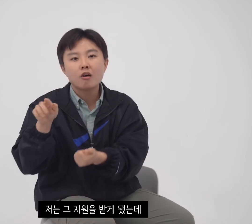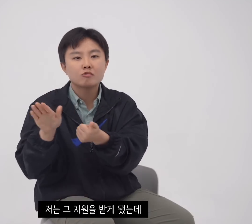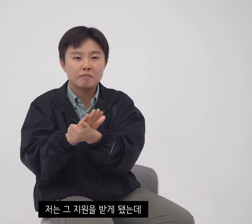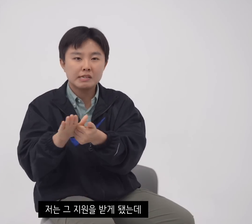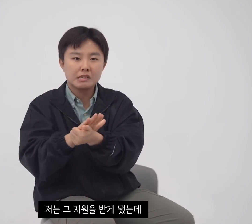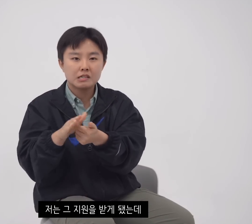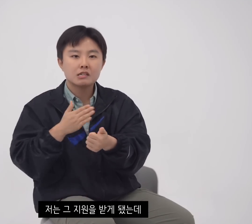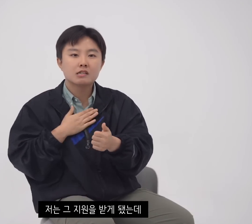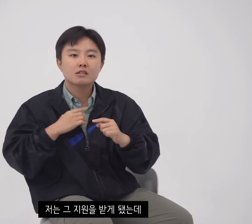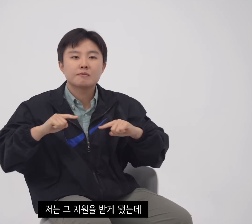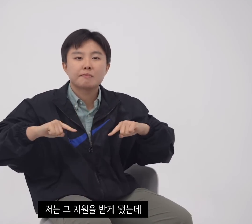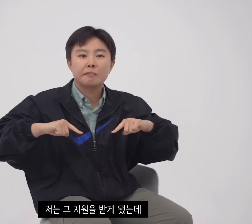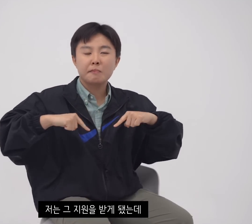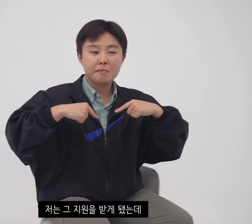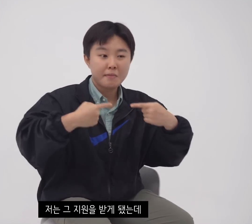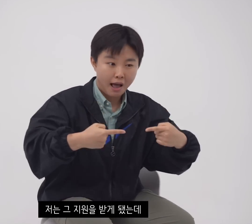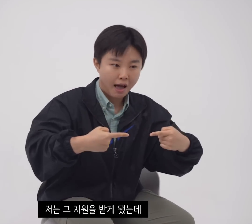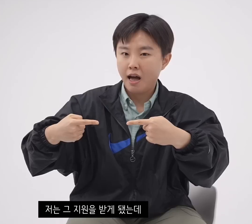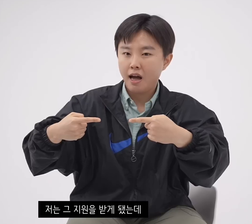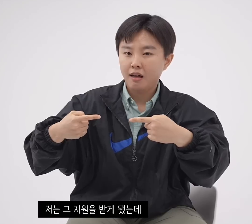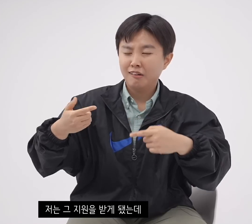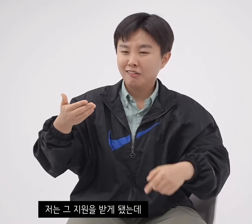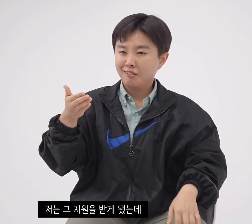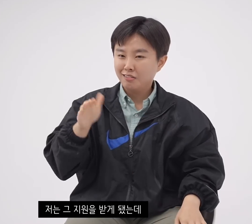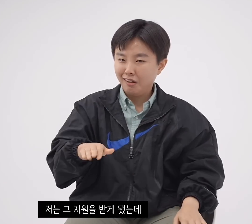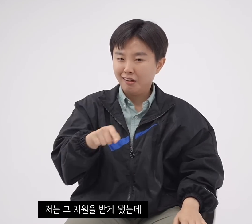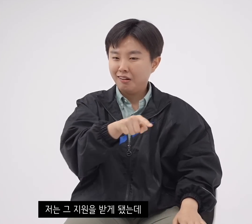I received that support,